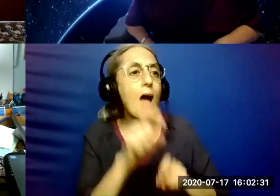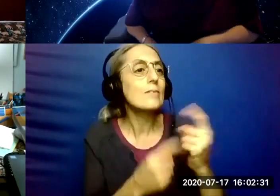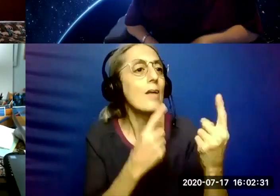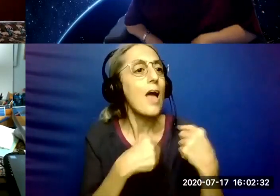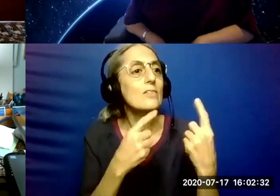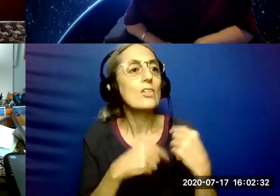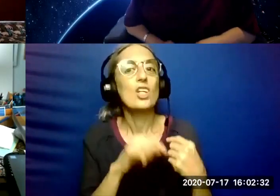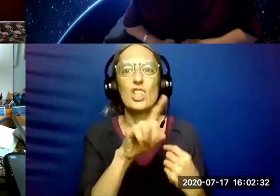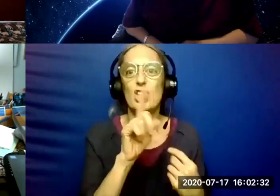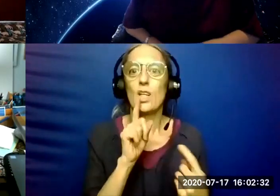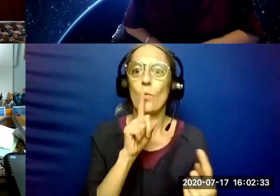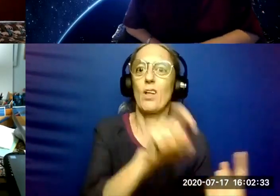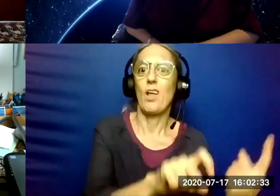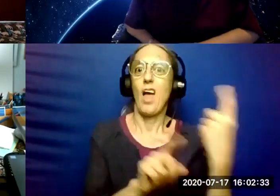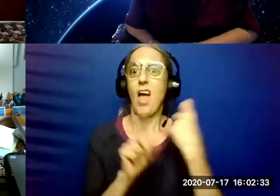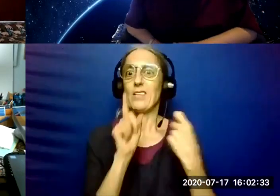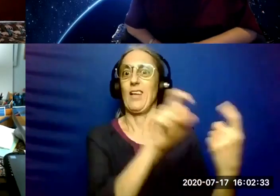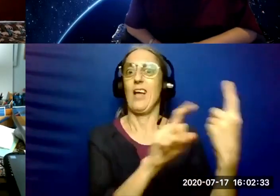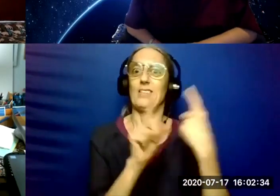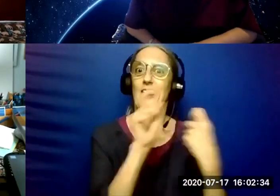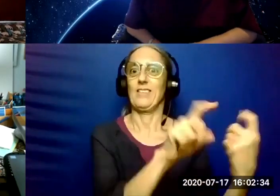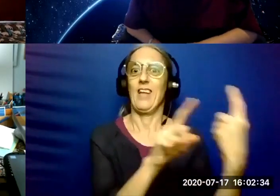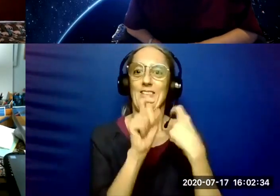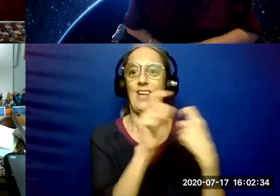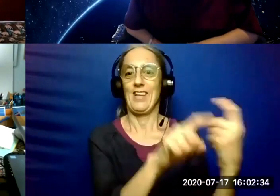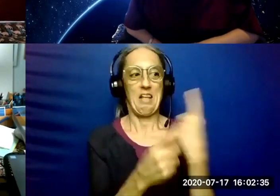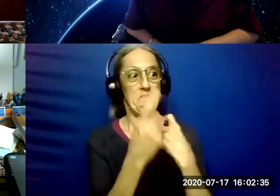So it was a good thing I had done some homework.